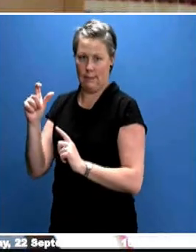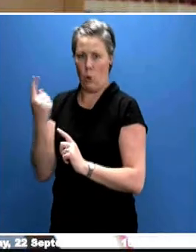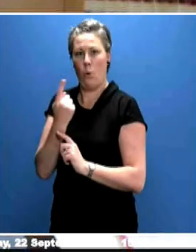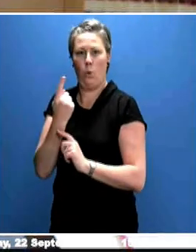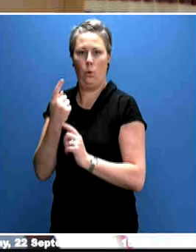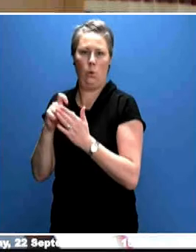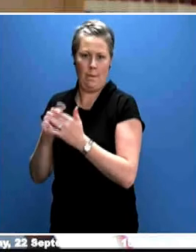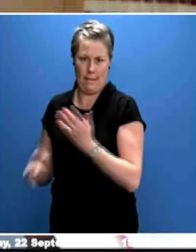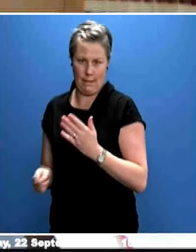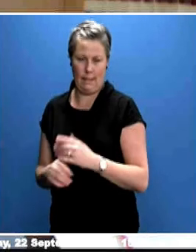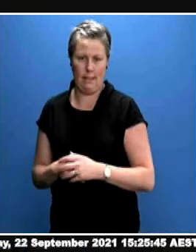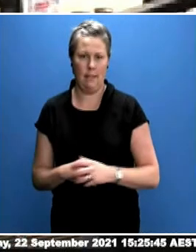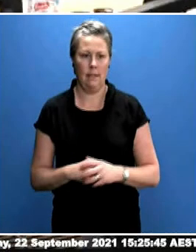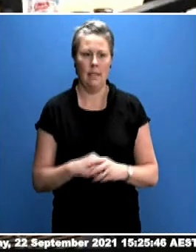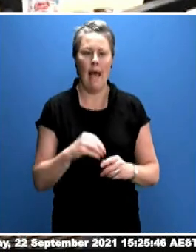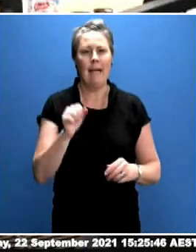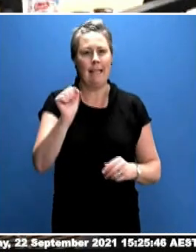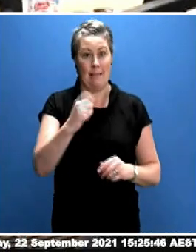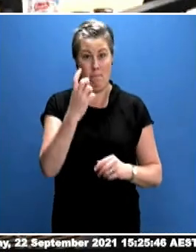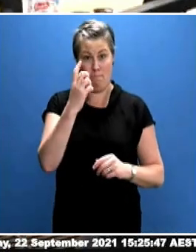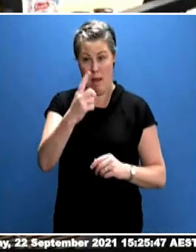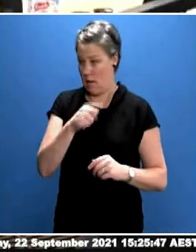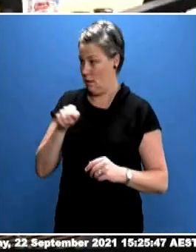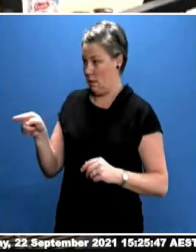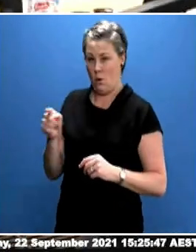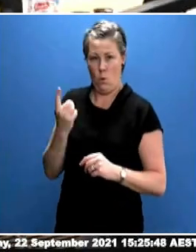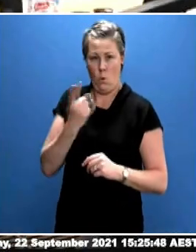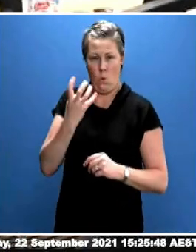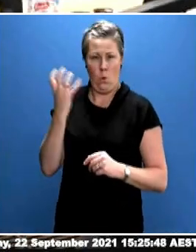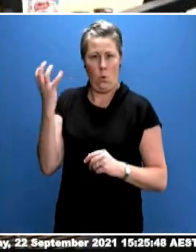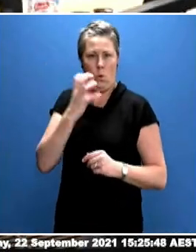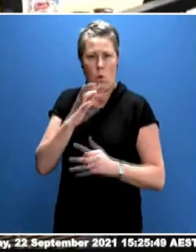Yes, but given it's the most complex end, it would surprise you that it would be that end, wouldn't it?